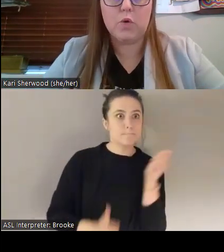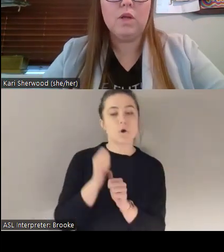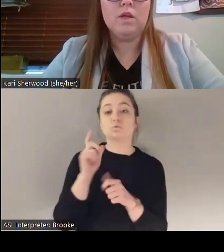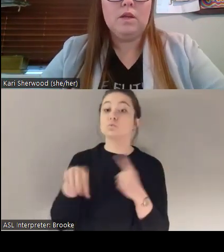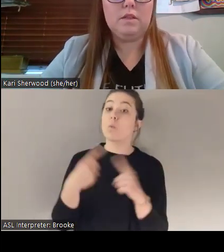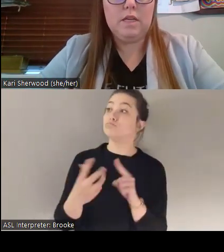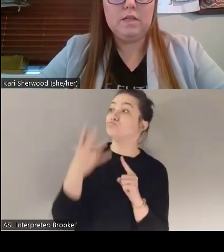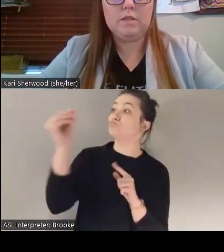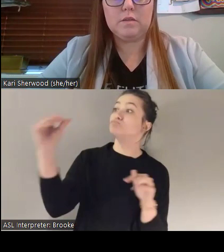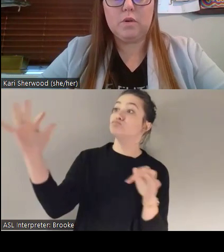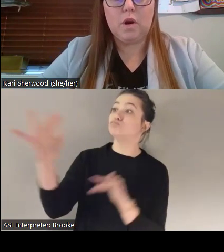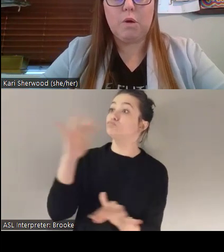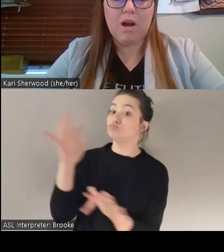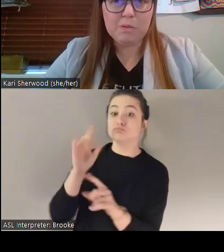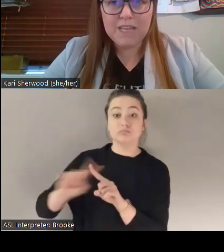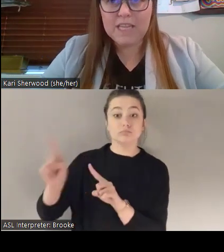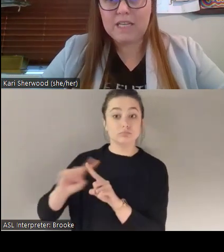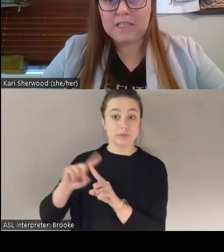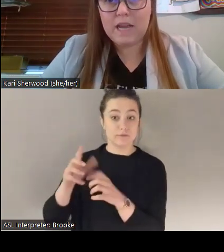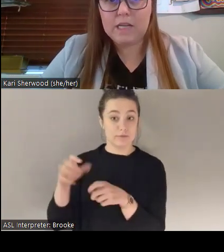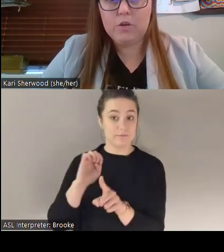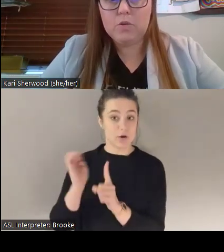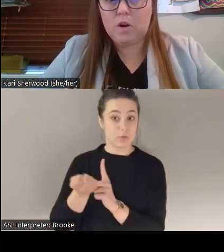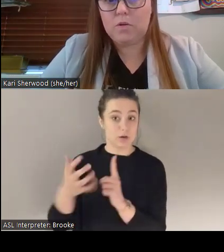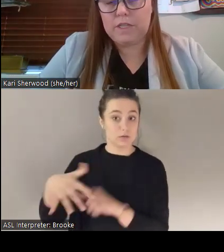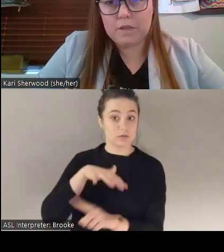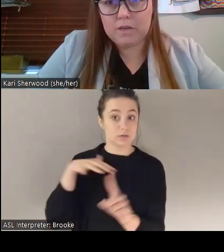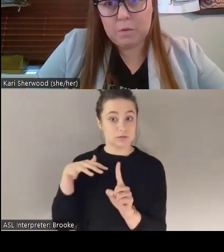So these are probably things that you are going to come